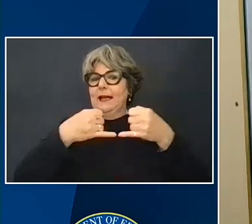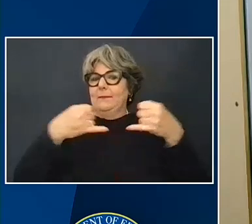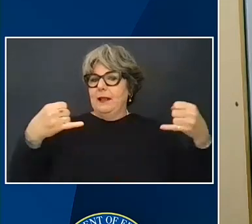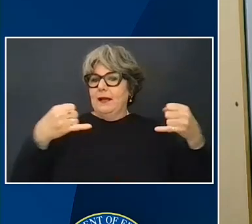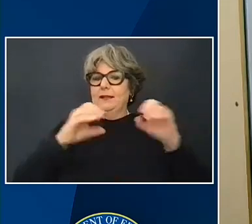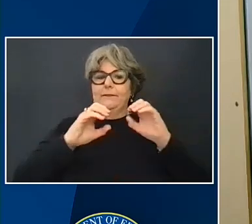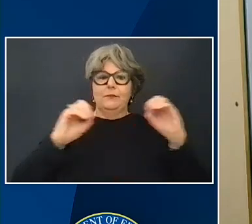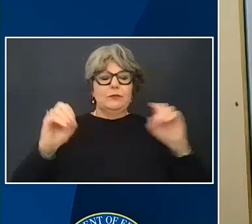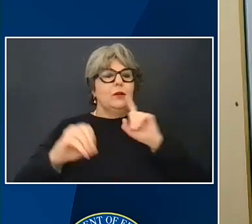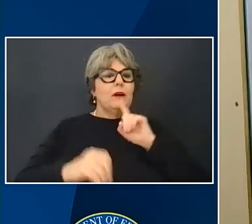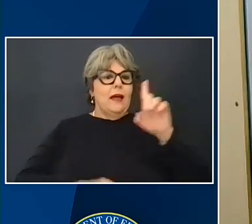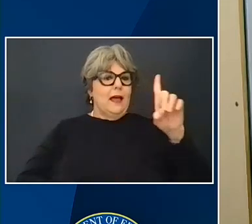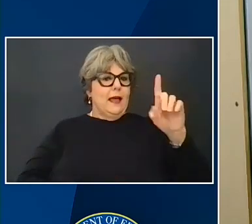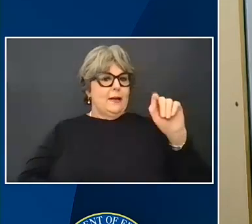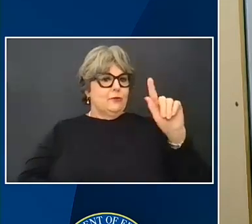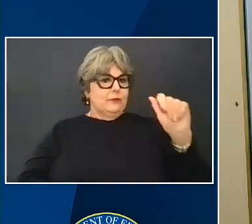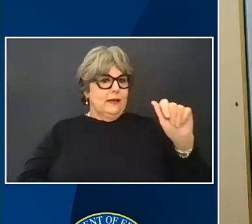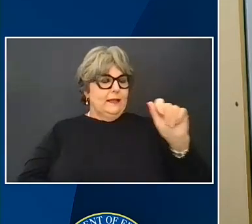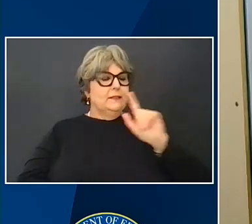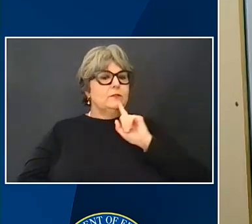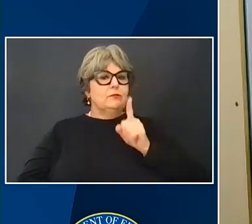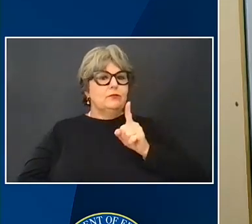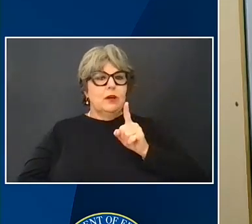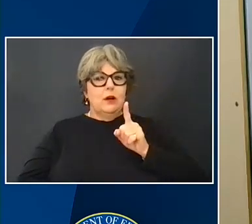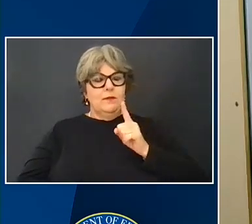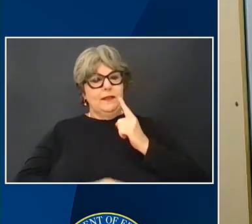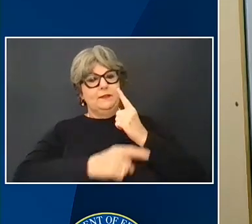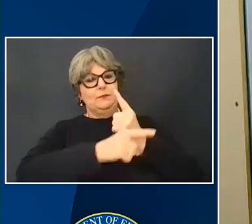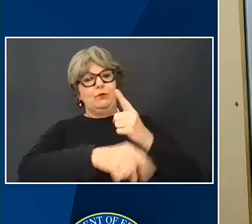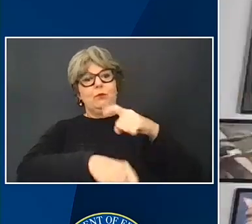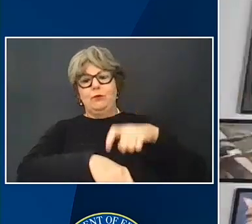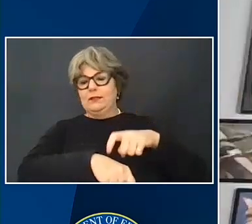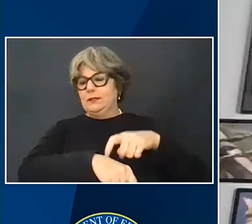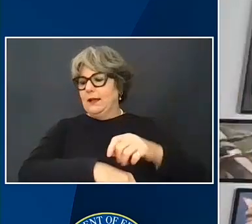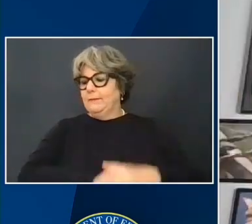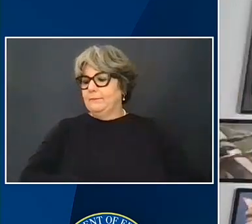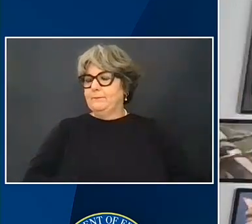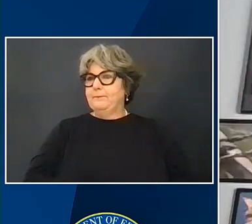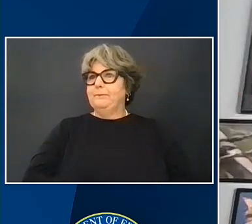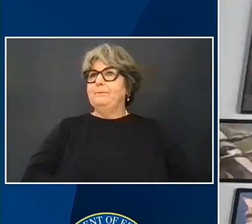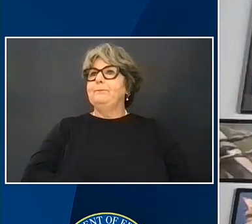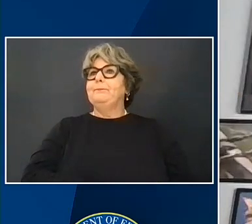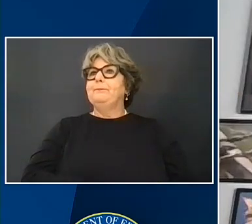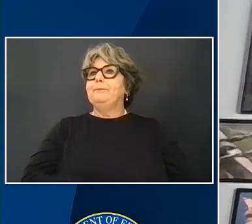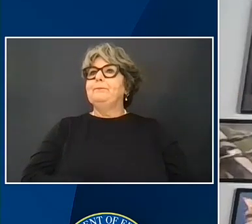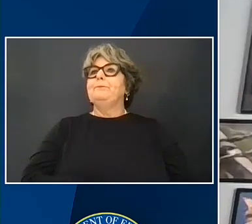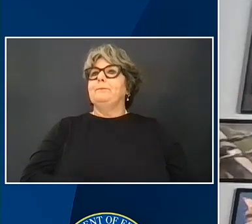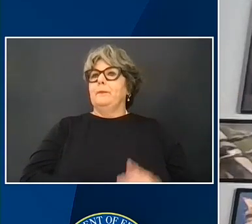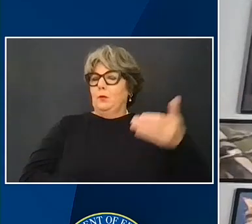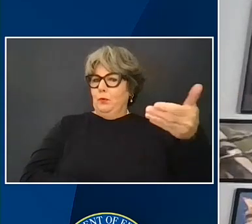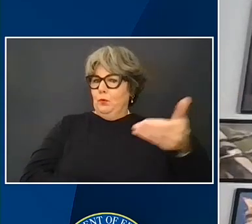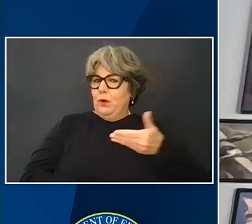indicates if that's an appropriate length of time or not. Right. And we welcome that comment. And that's like I said previous, you know,